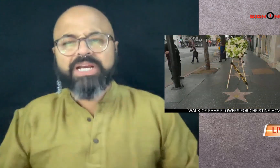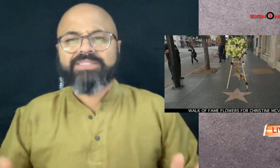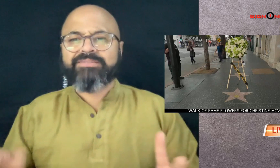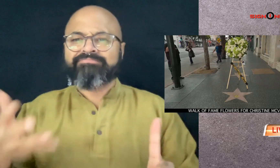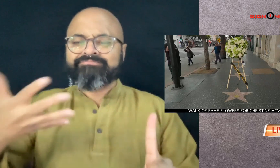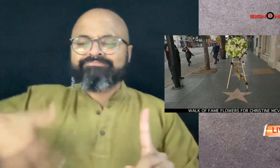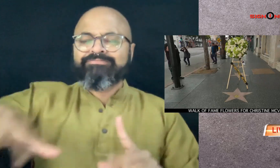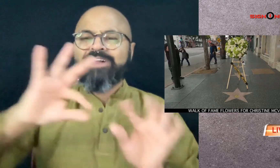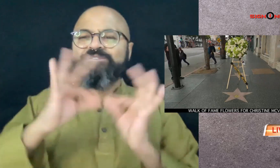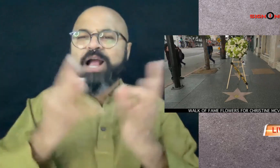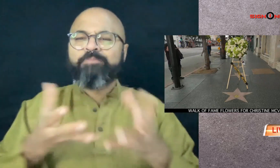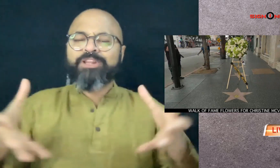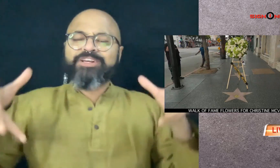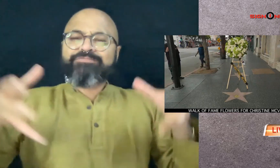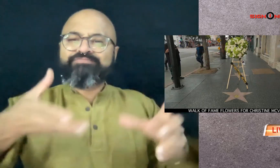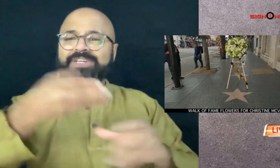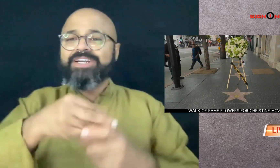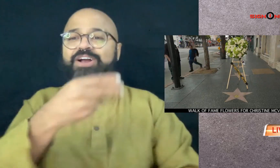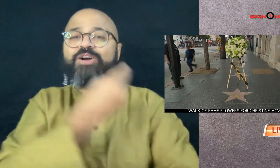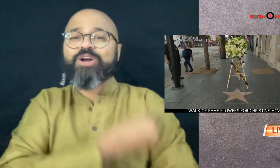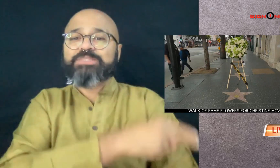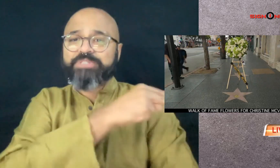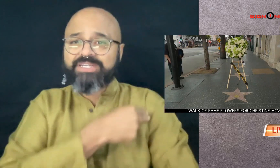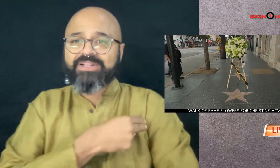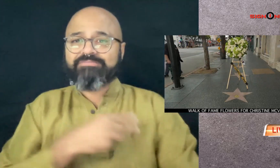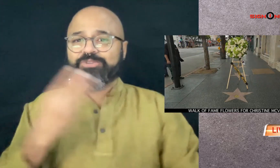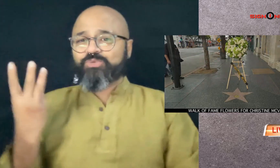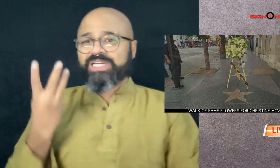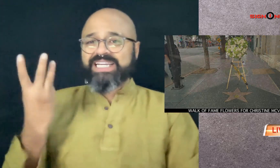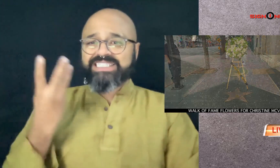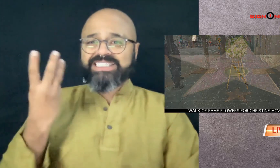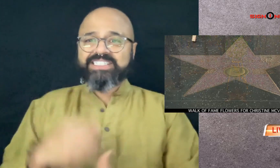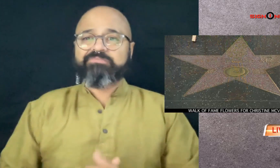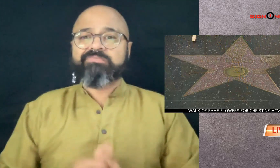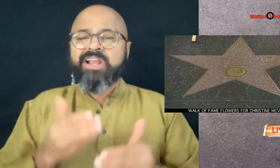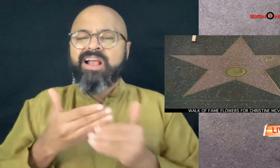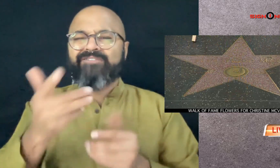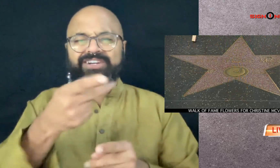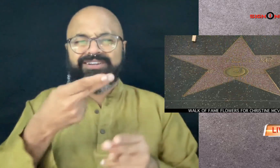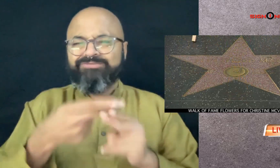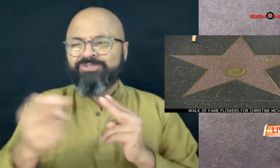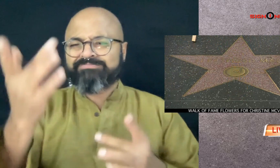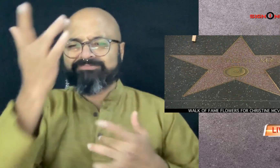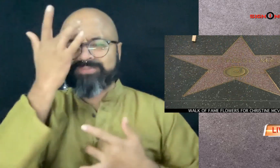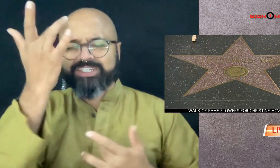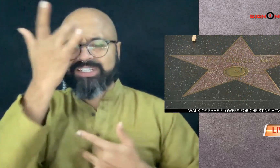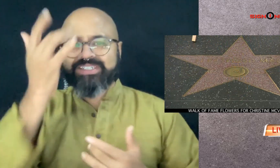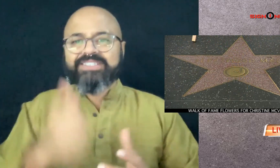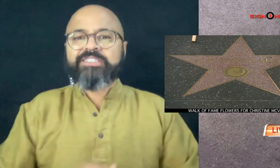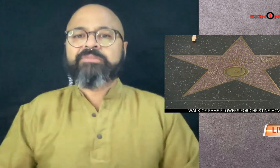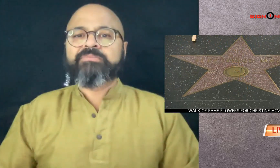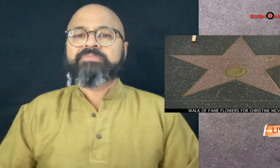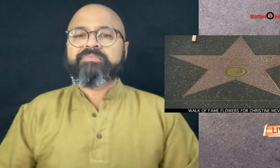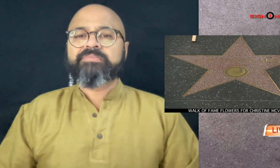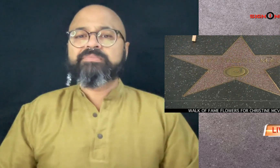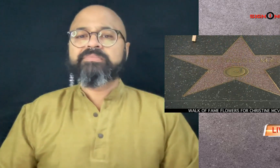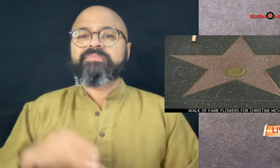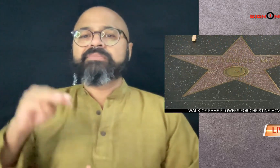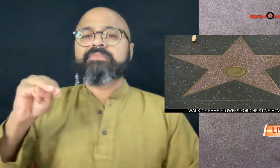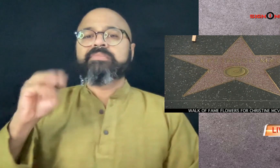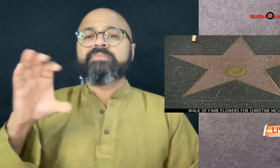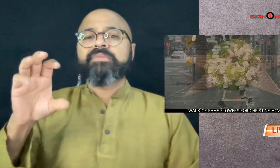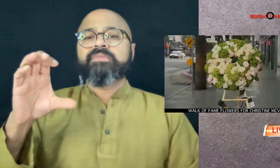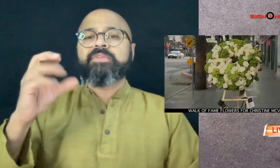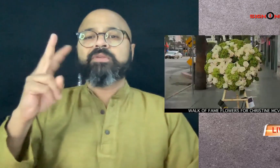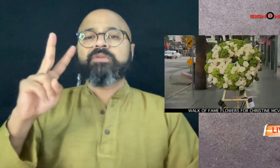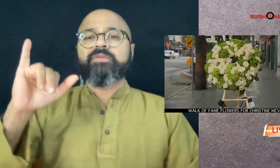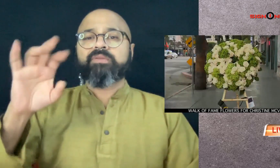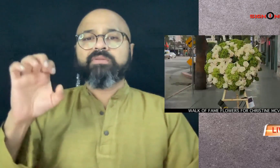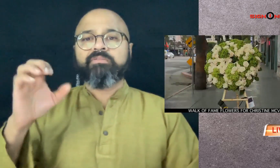surrounded by family at a hospital Wednesday after a brief illness McVie was a singer and